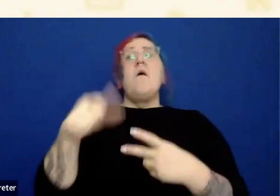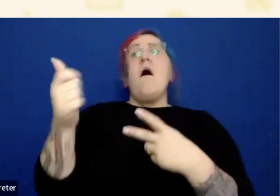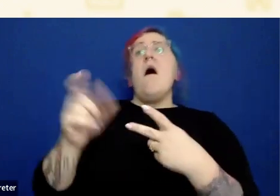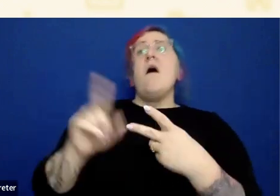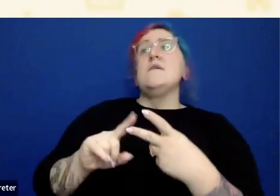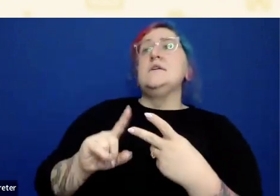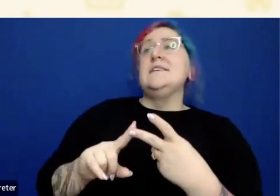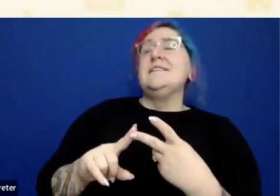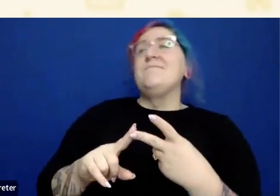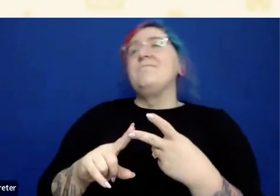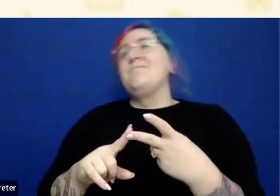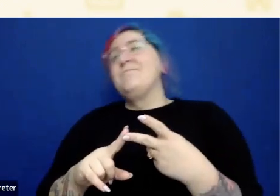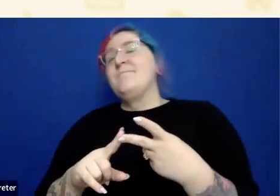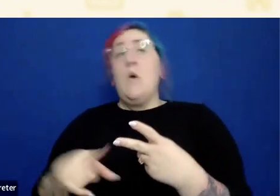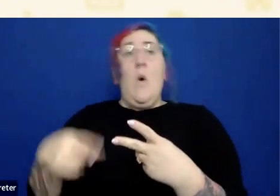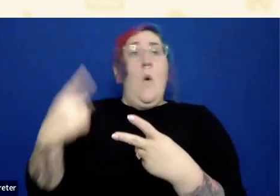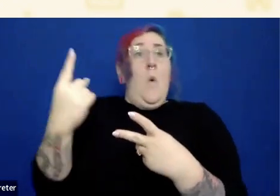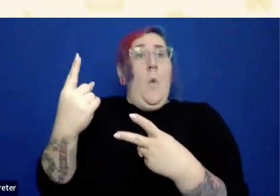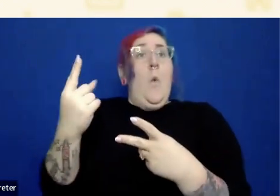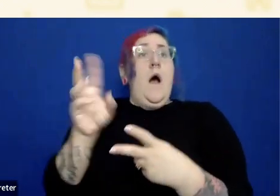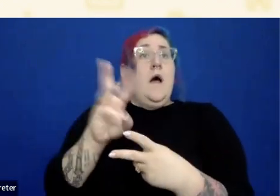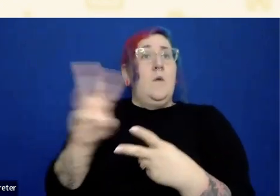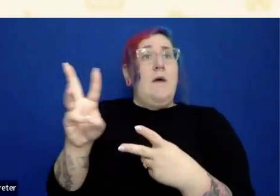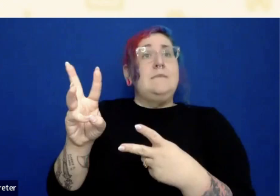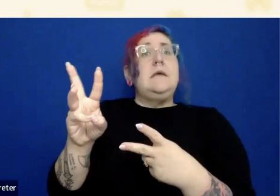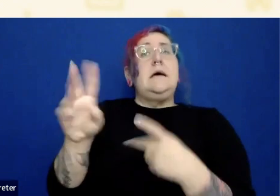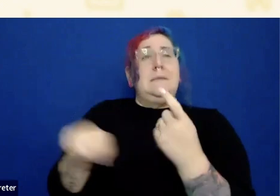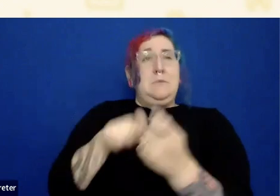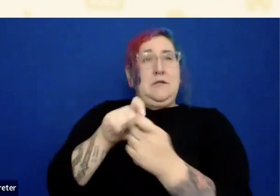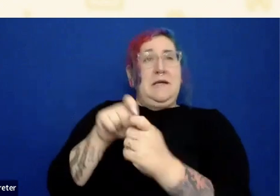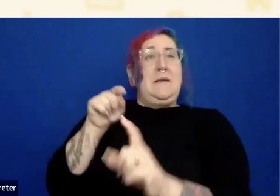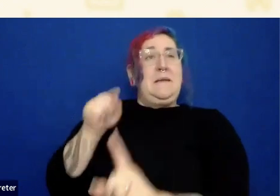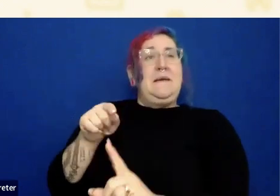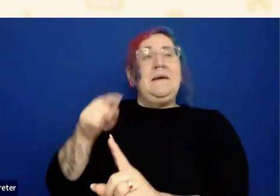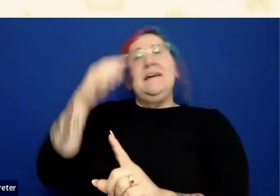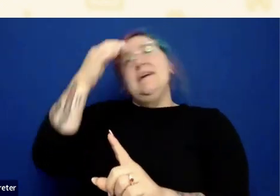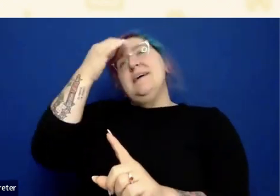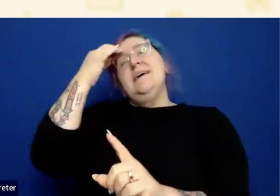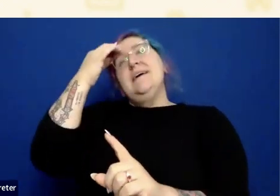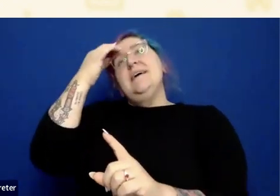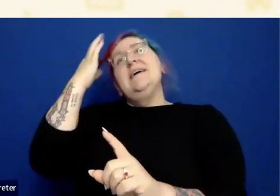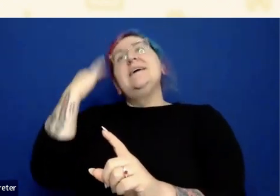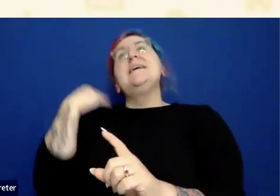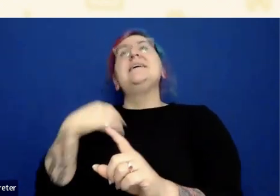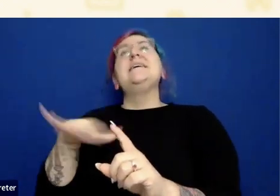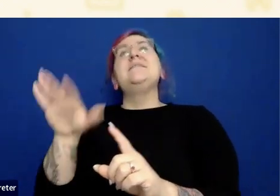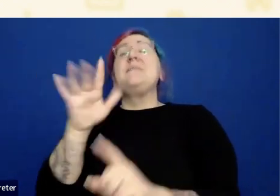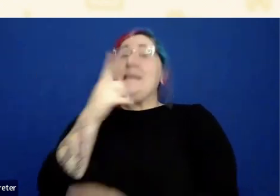There was one site in particular that pointed out to me